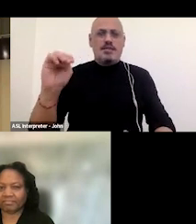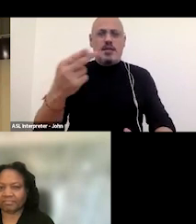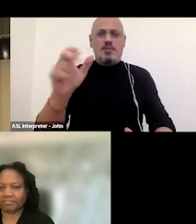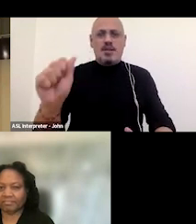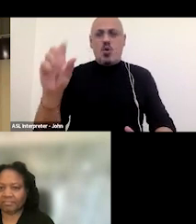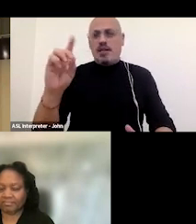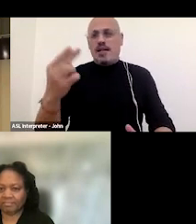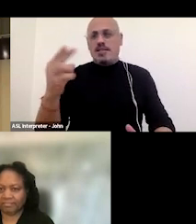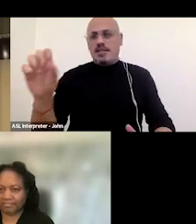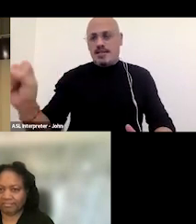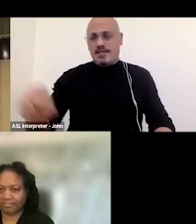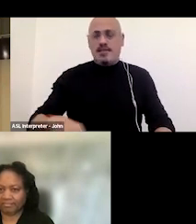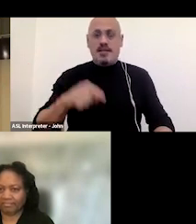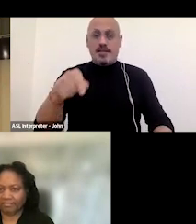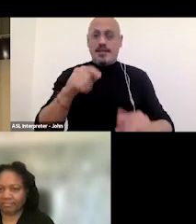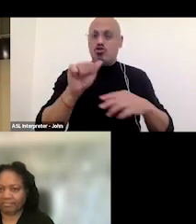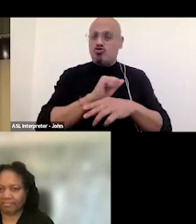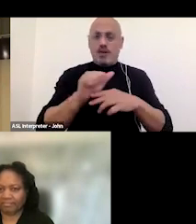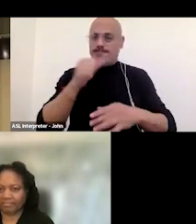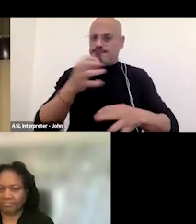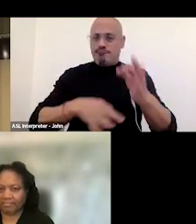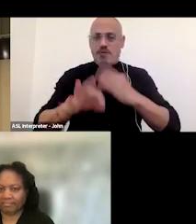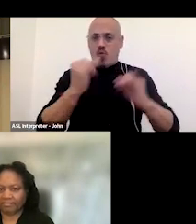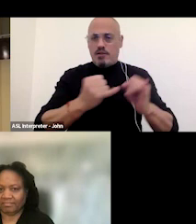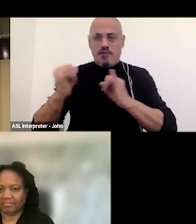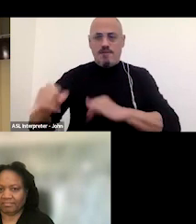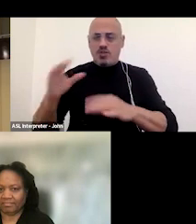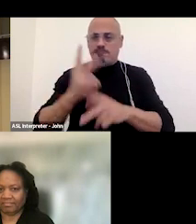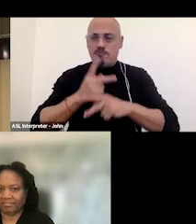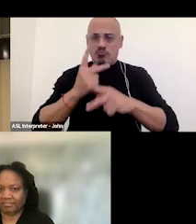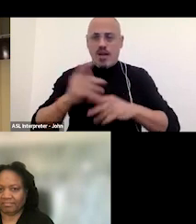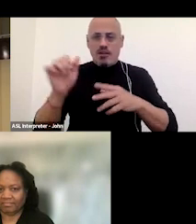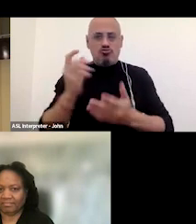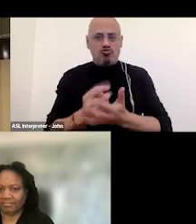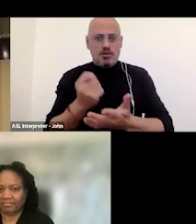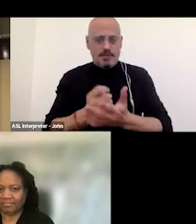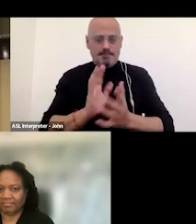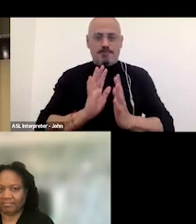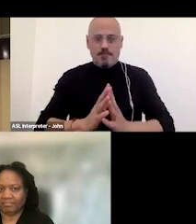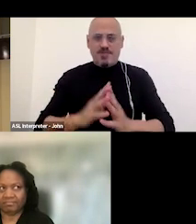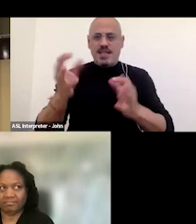This training should not be considered substitutes for individualized care and treatment decisions.